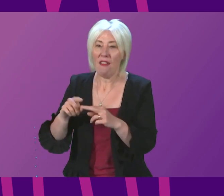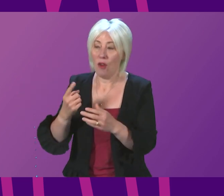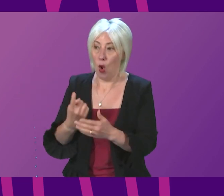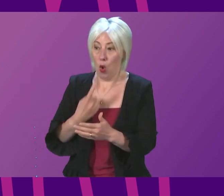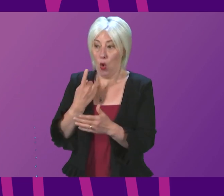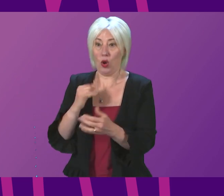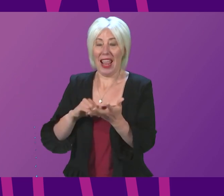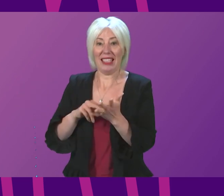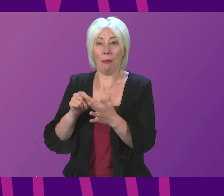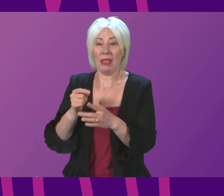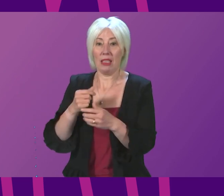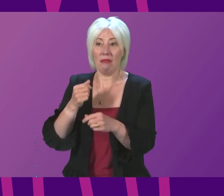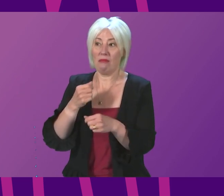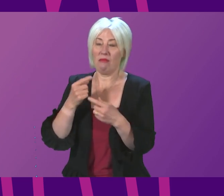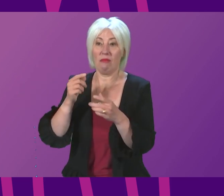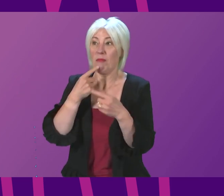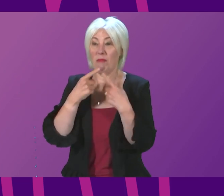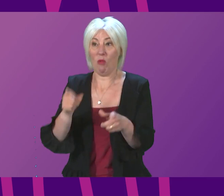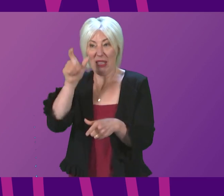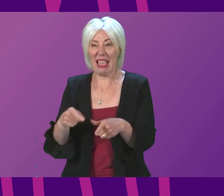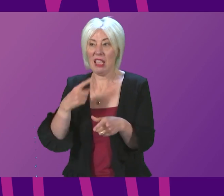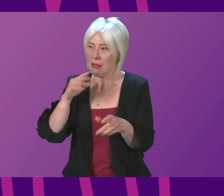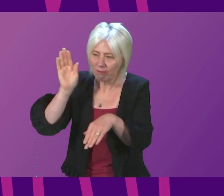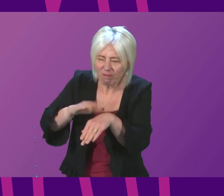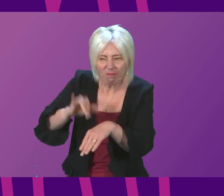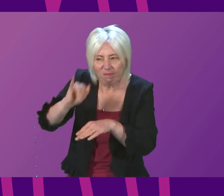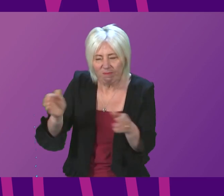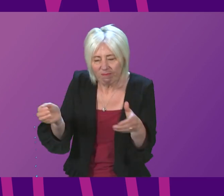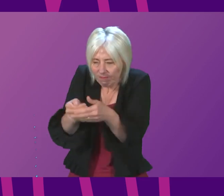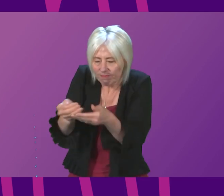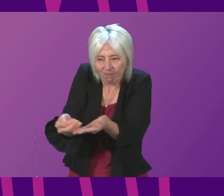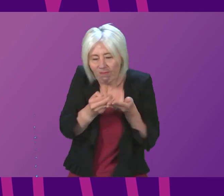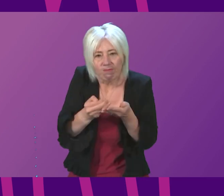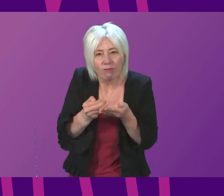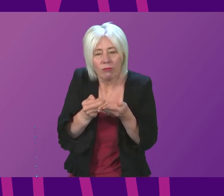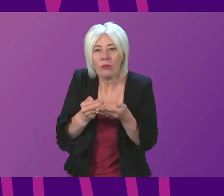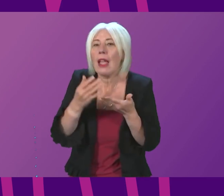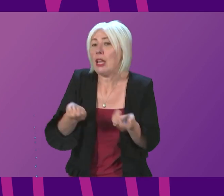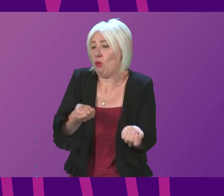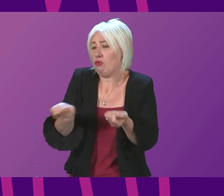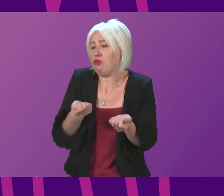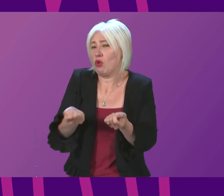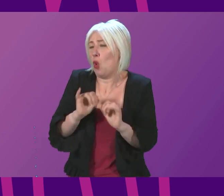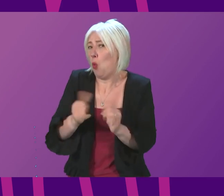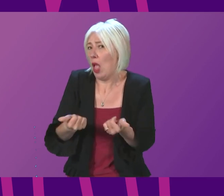on the wrist. In the face of uncomfortable truths about its financial mismanagement, SNP figures openly